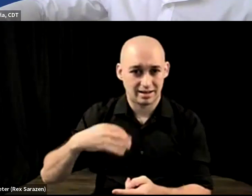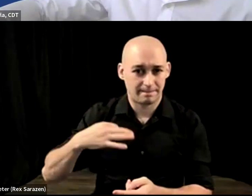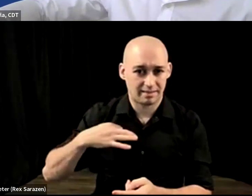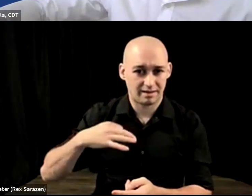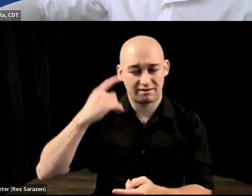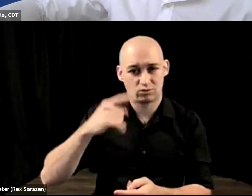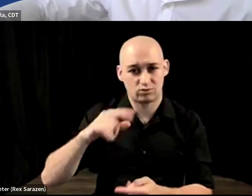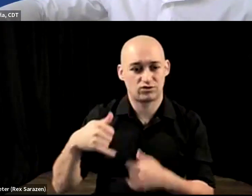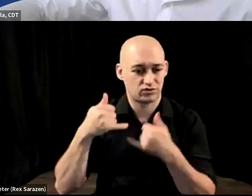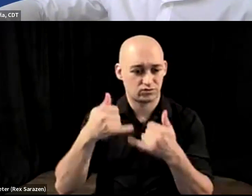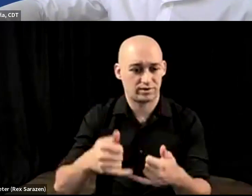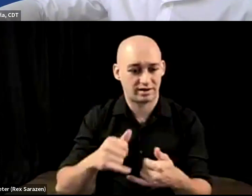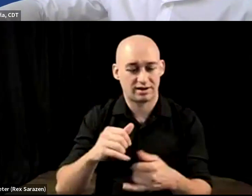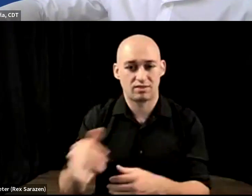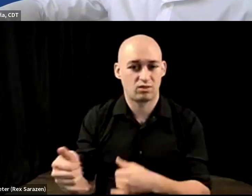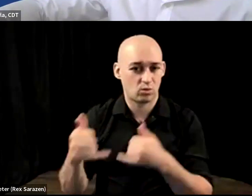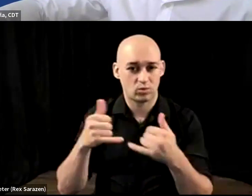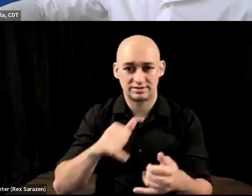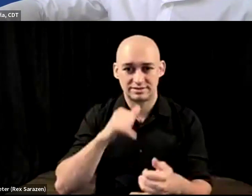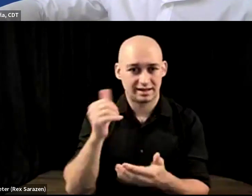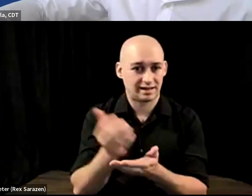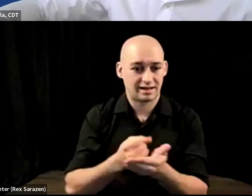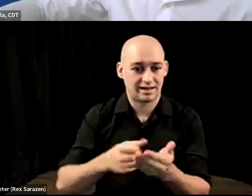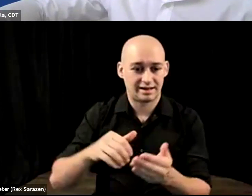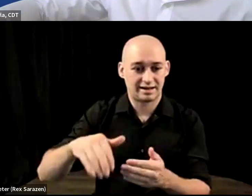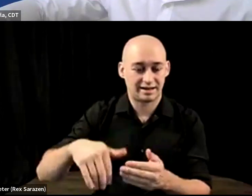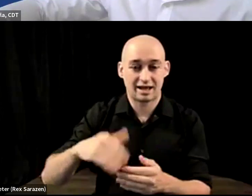and the award has not been received and it's got pretty strict requirements,